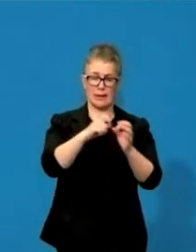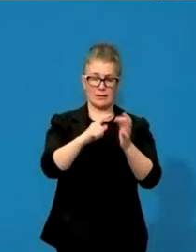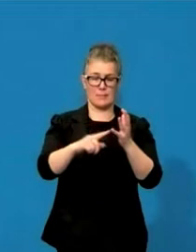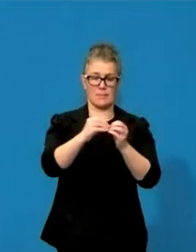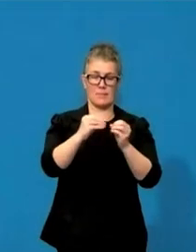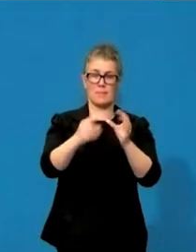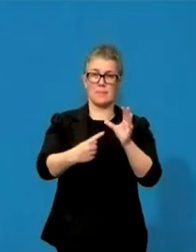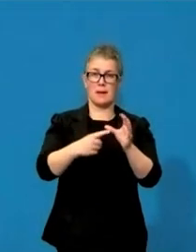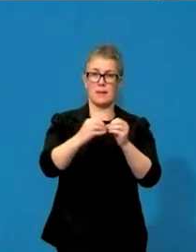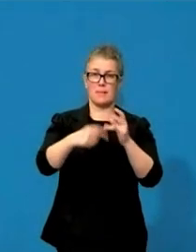learn about the NDIS.